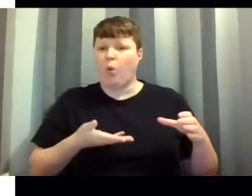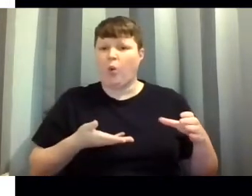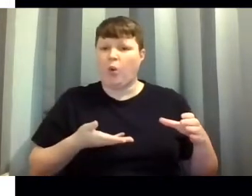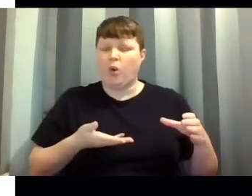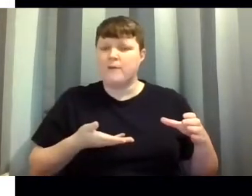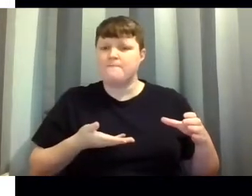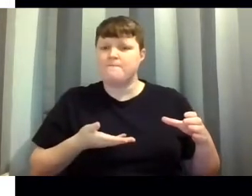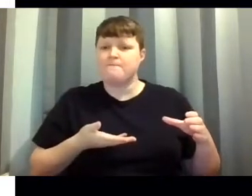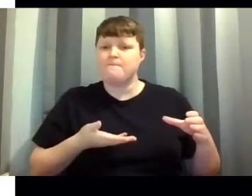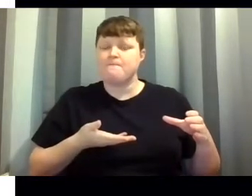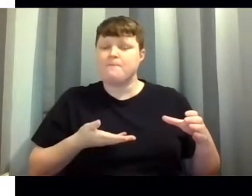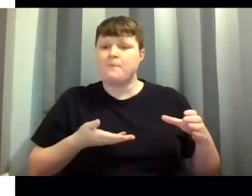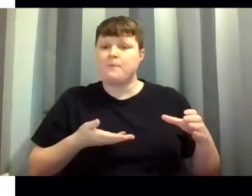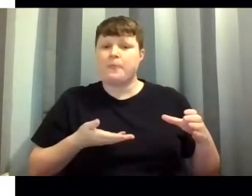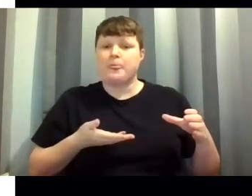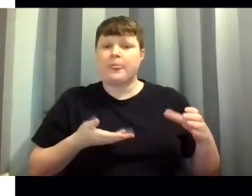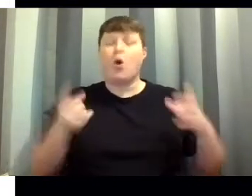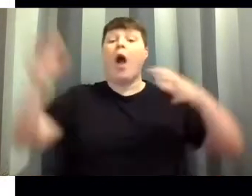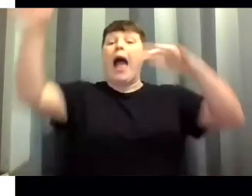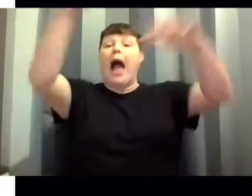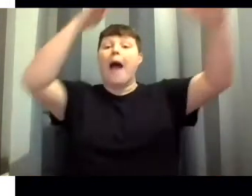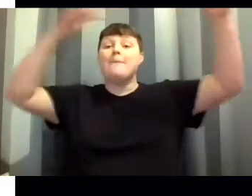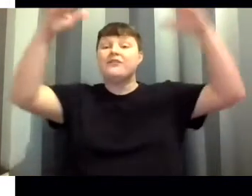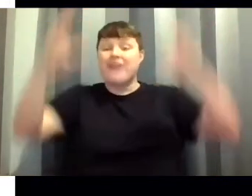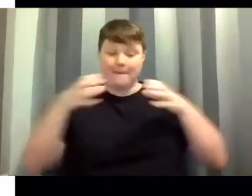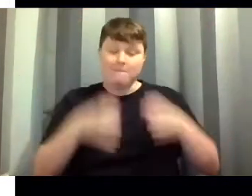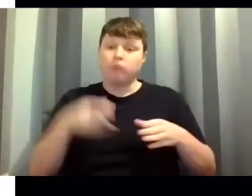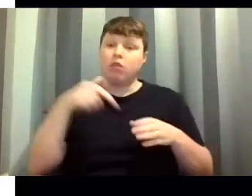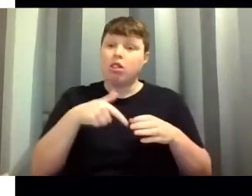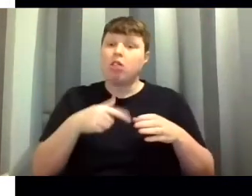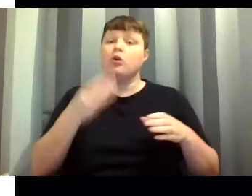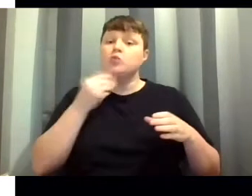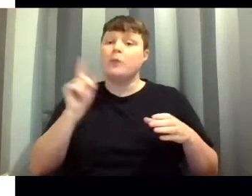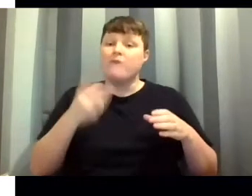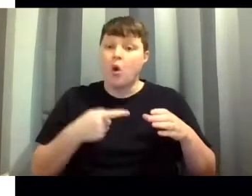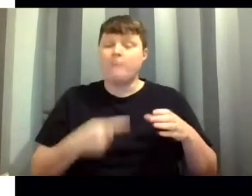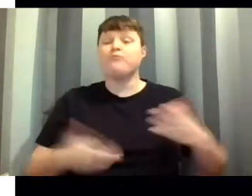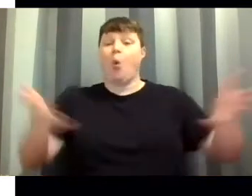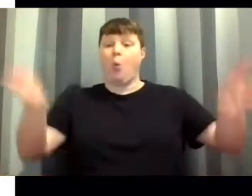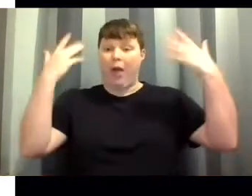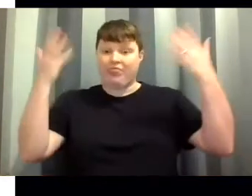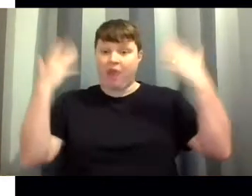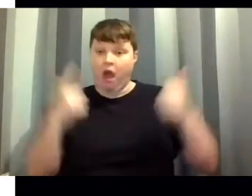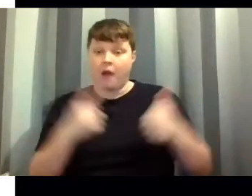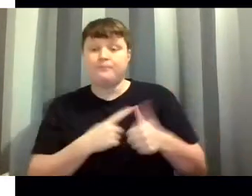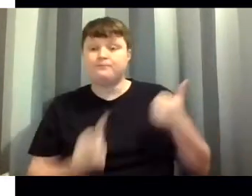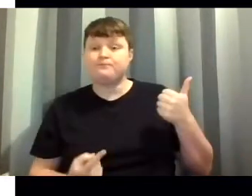for atmospheric models there are three main uses. Firstly, we have weather. The weather forecast can